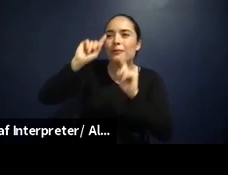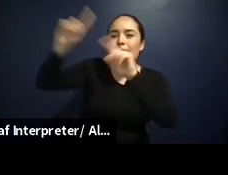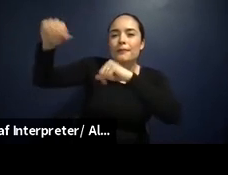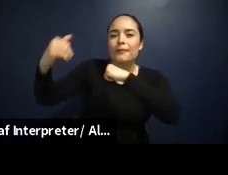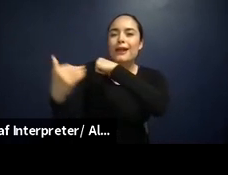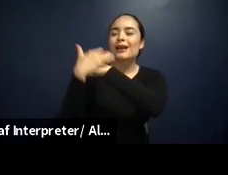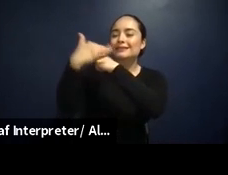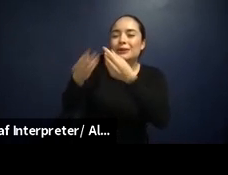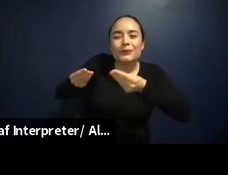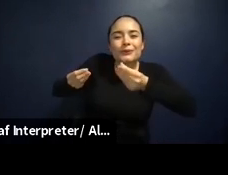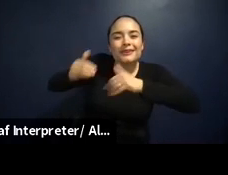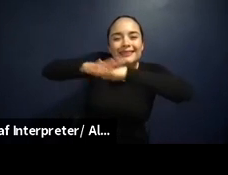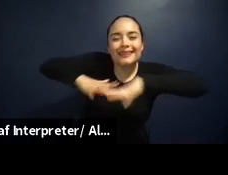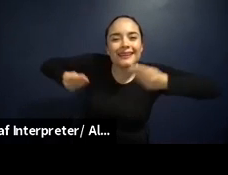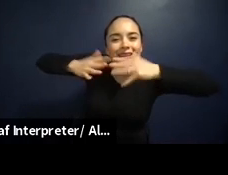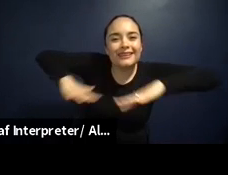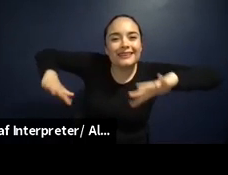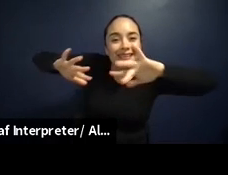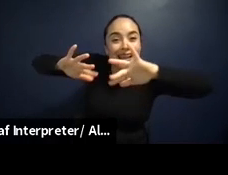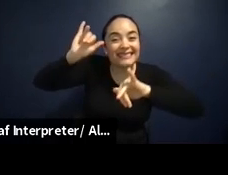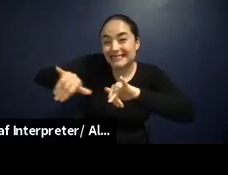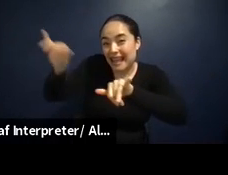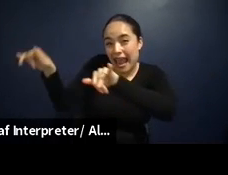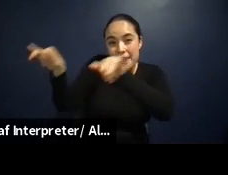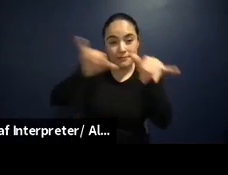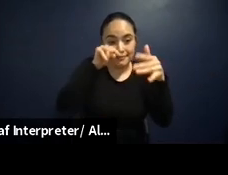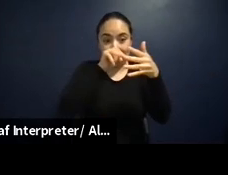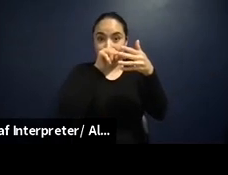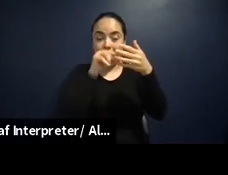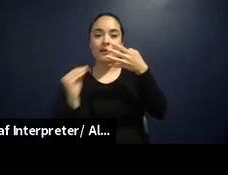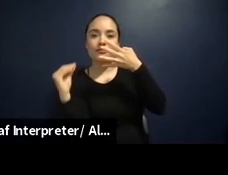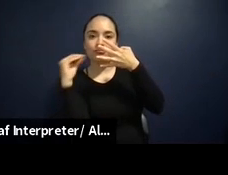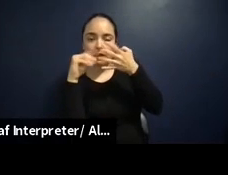kind of everything in between, even conglomerates or bigger chunks of rock that have been trapped